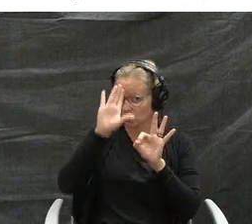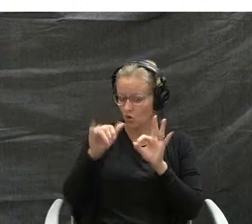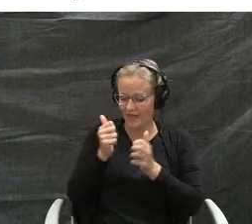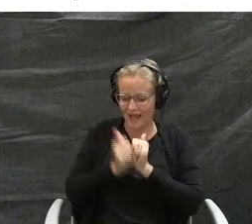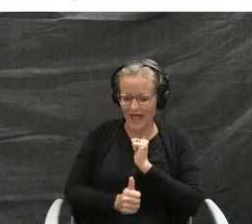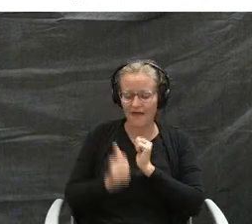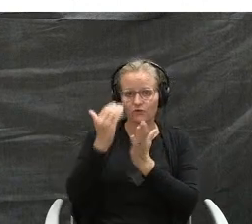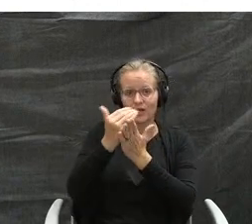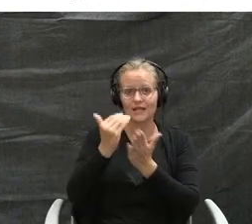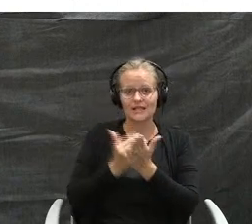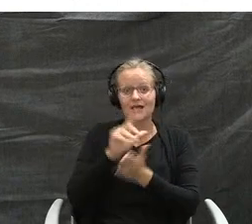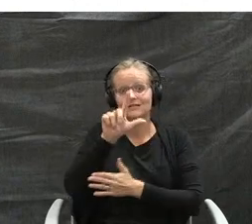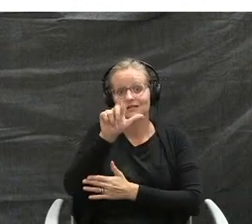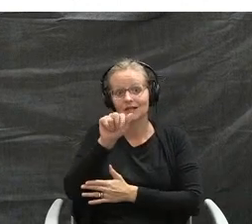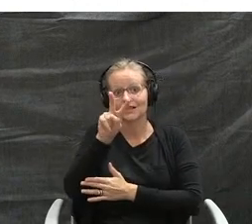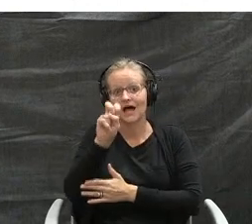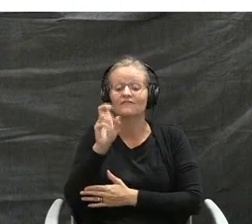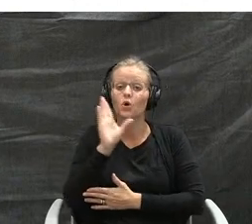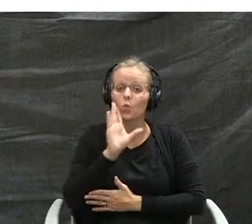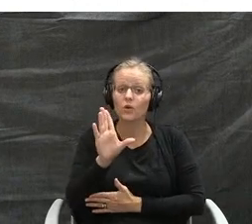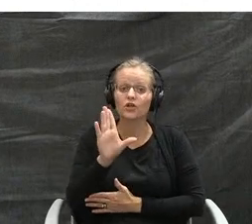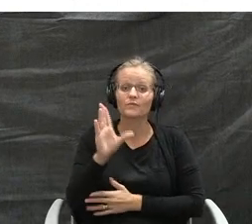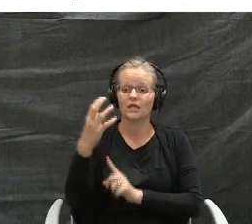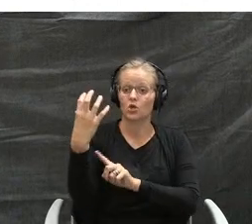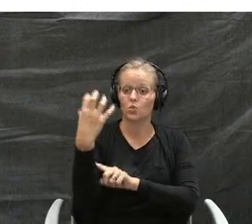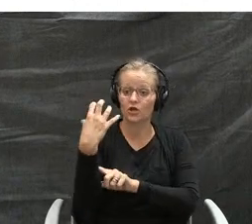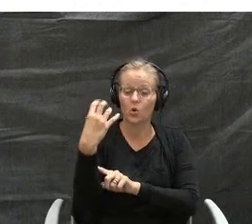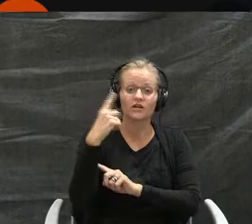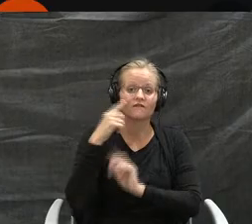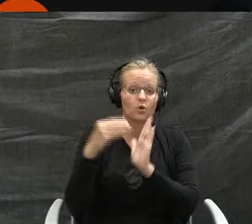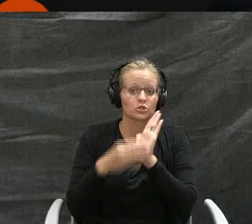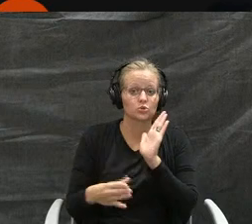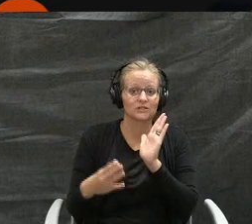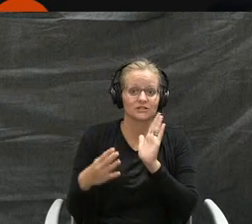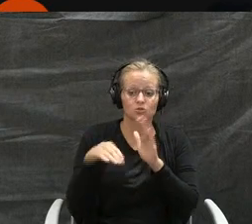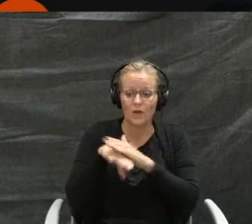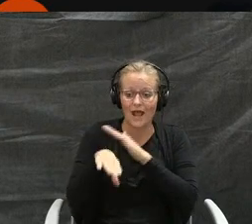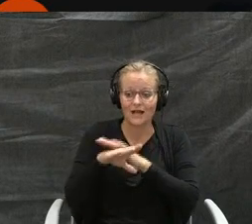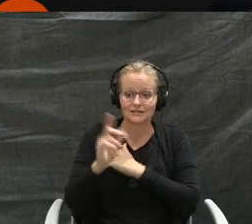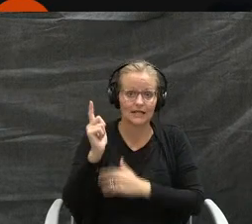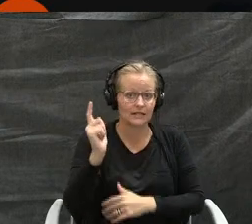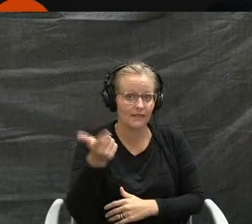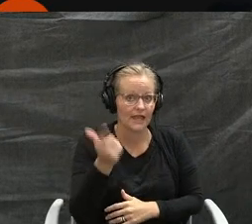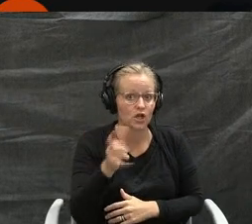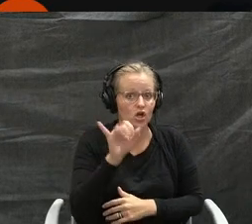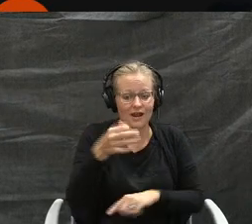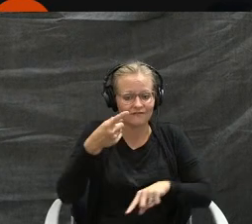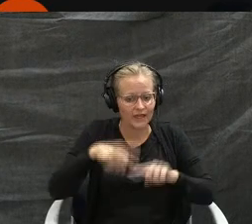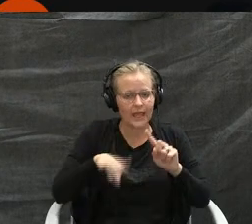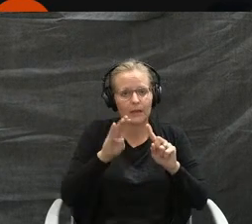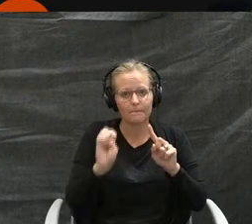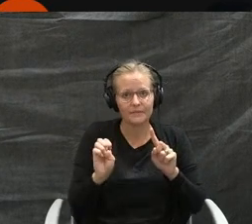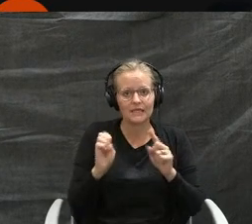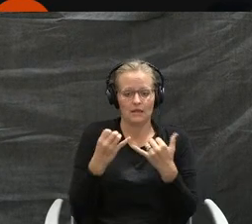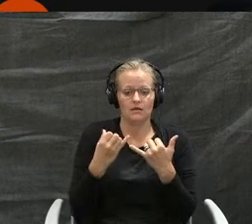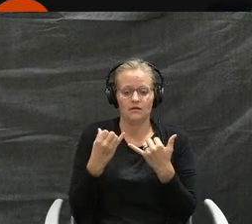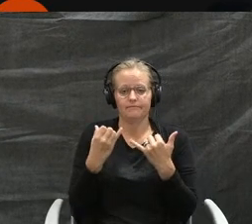goes live is recorded for students to access for whatever reason may not be able to be present in class. From that